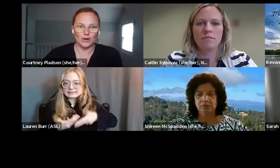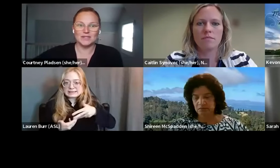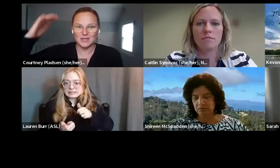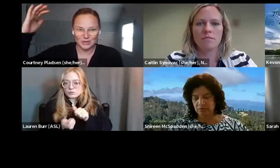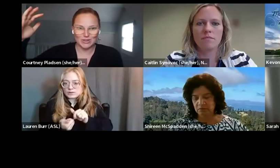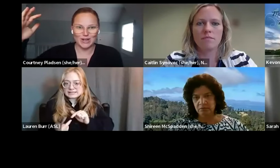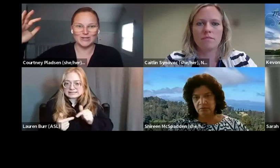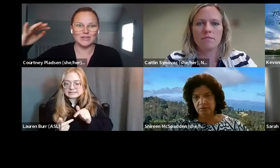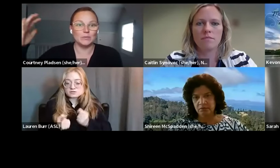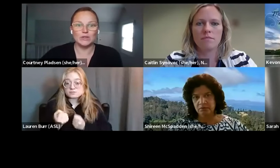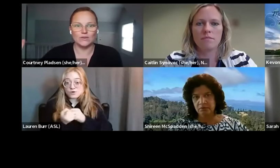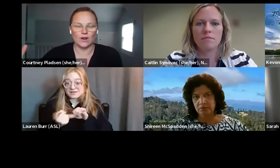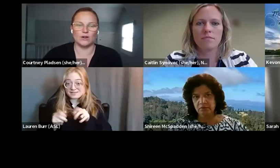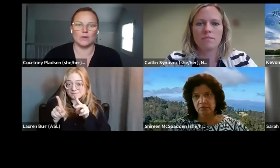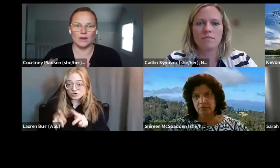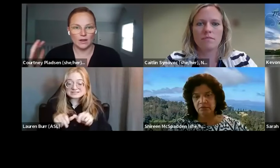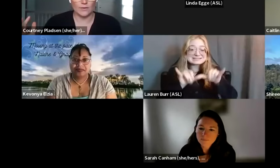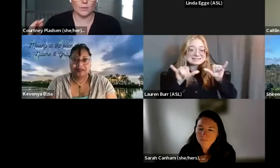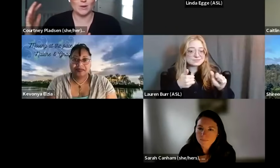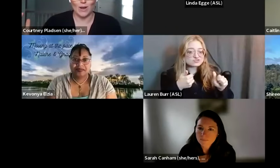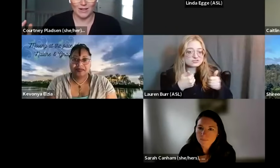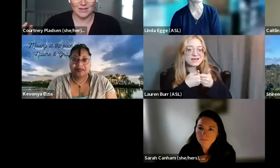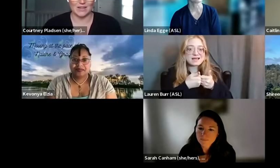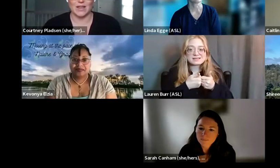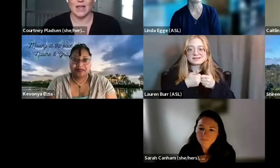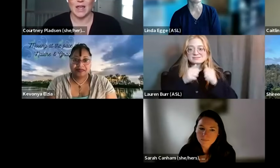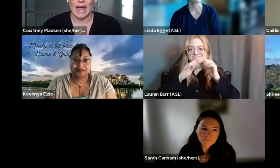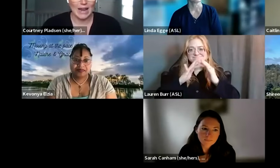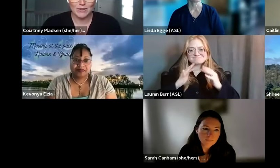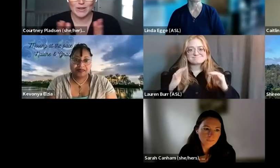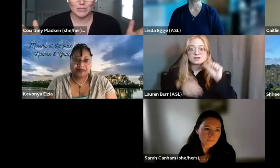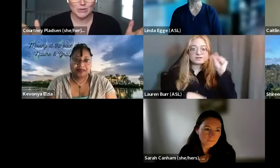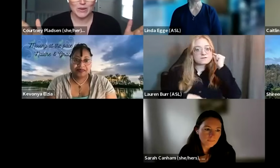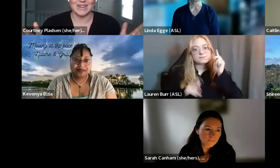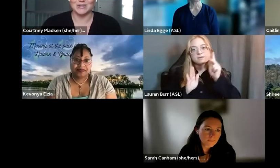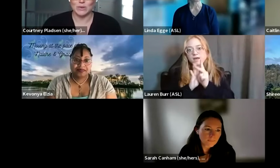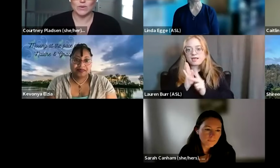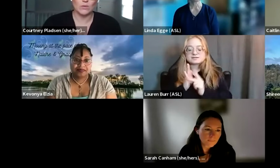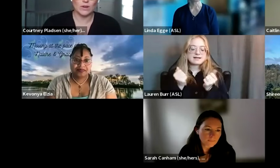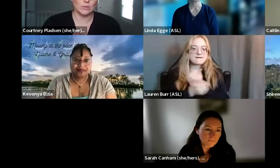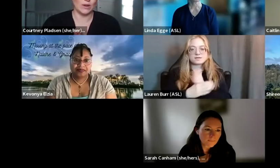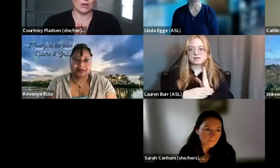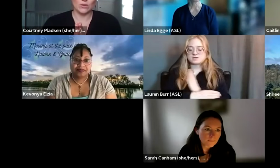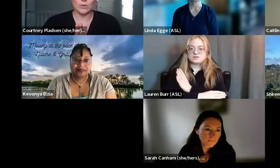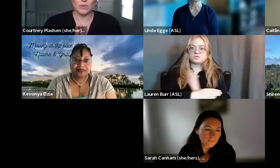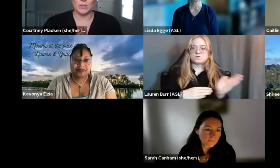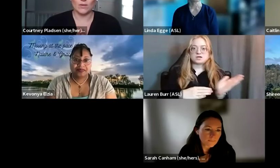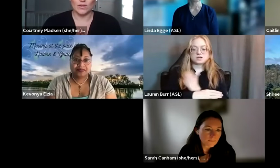There are system challenges in built environment and government and policy, and everything in between. And so we really wanted to bring a group of people